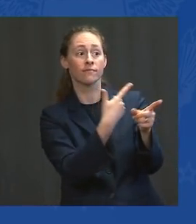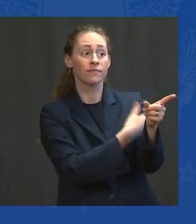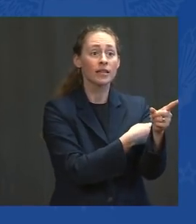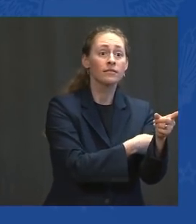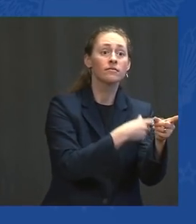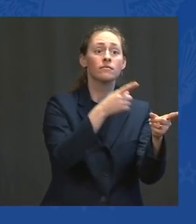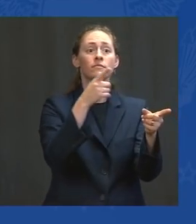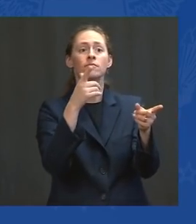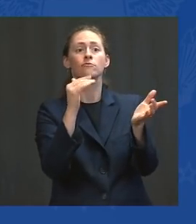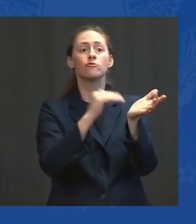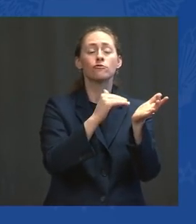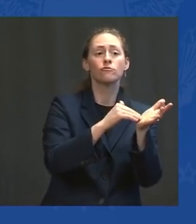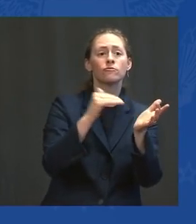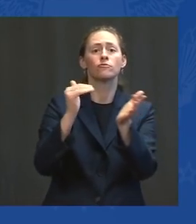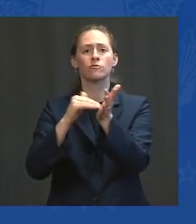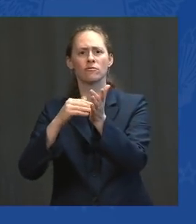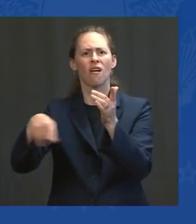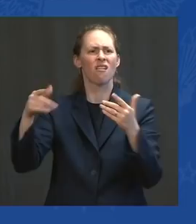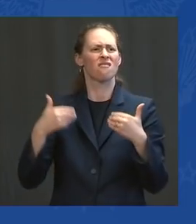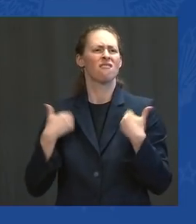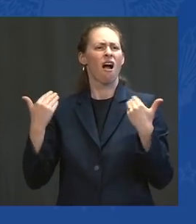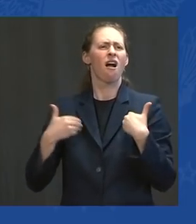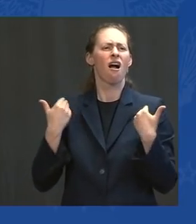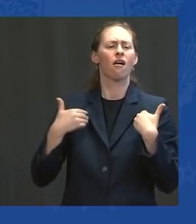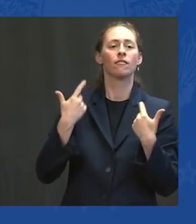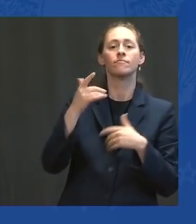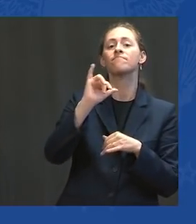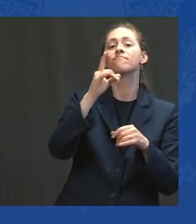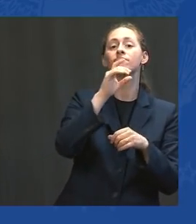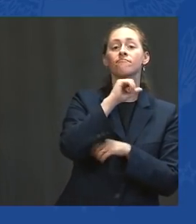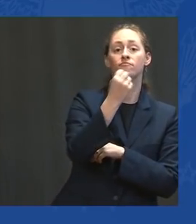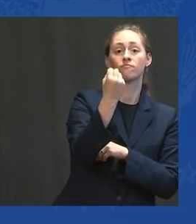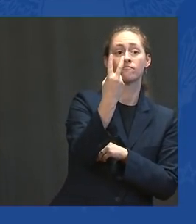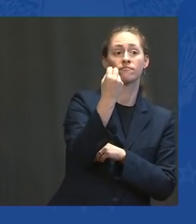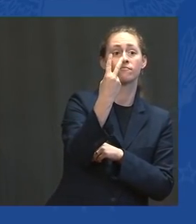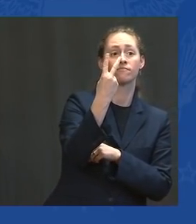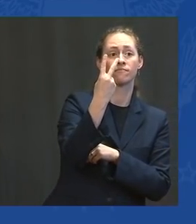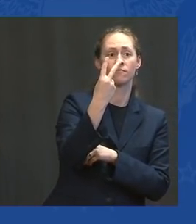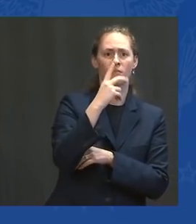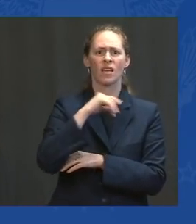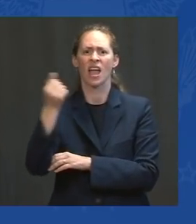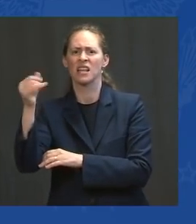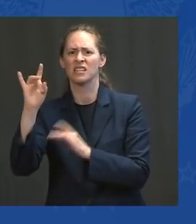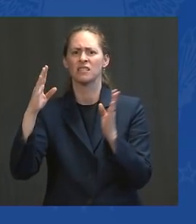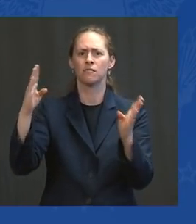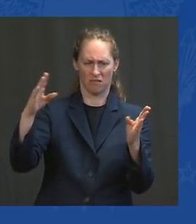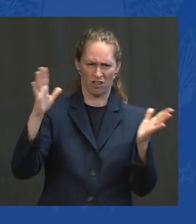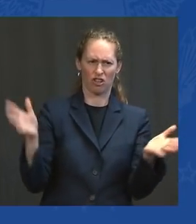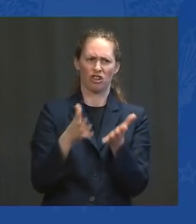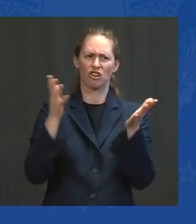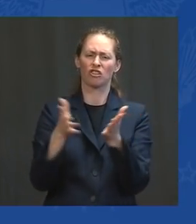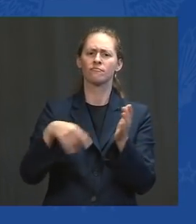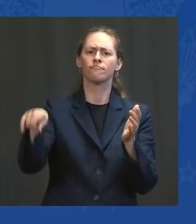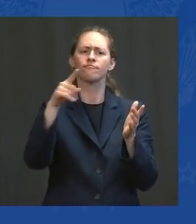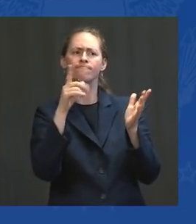so that adolescents ages 12 to 18 can get vaccinated and -- as they go for back-to-school check-ups